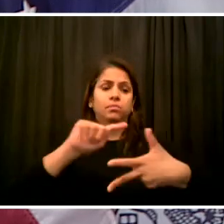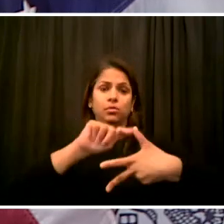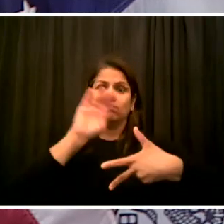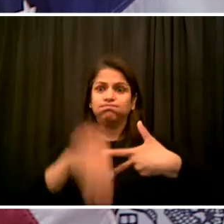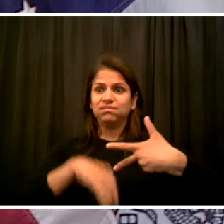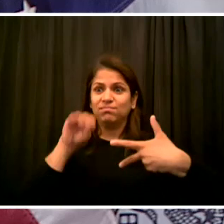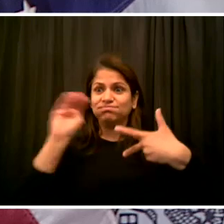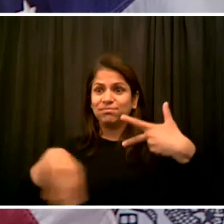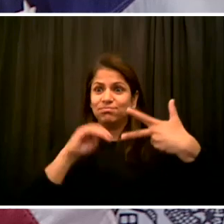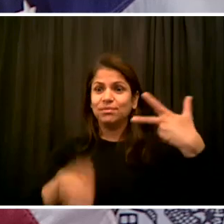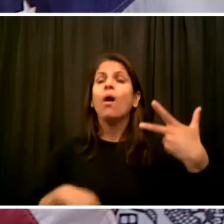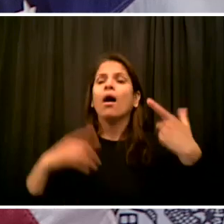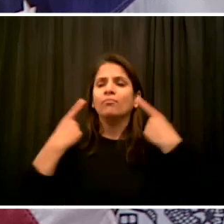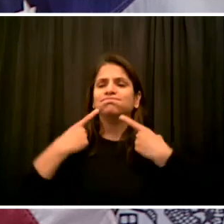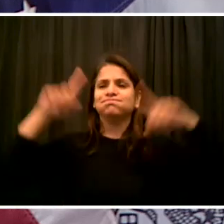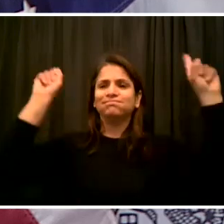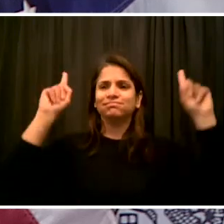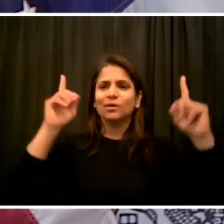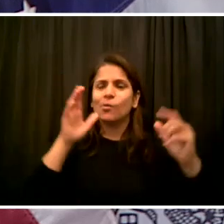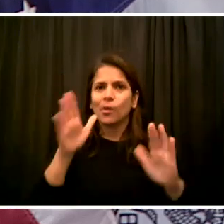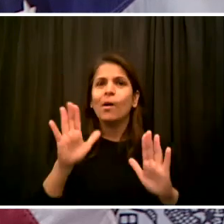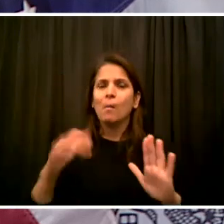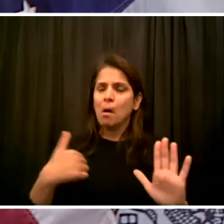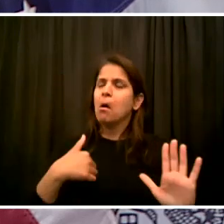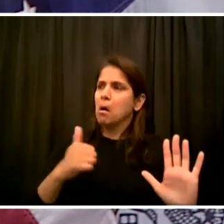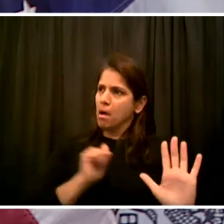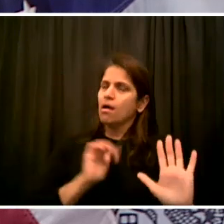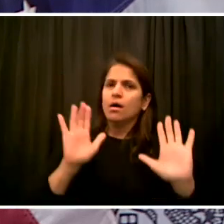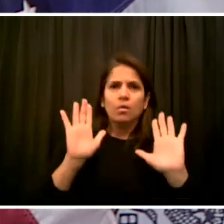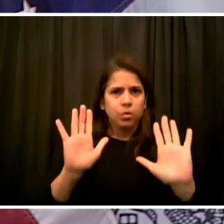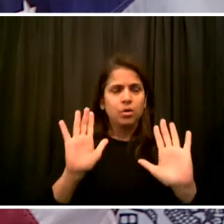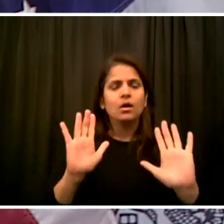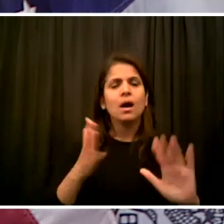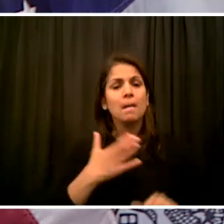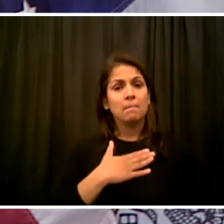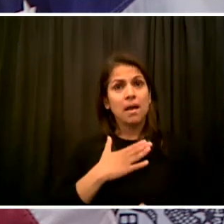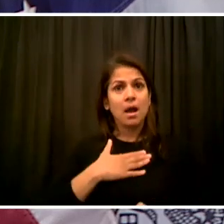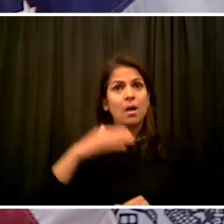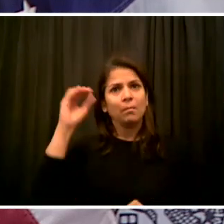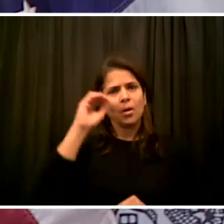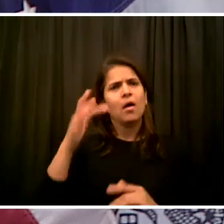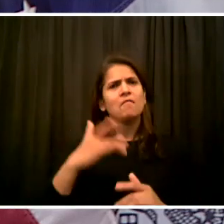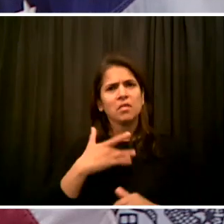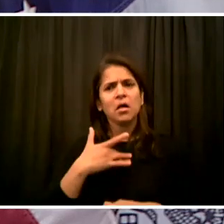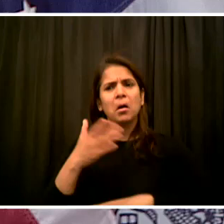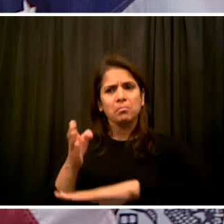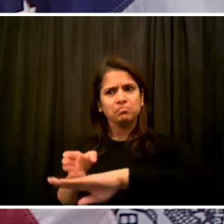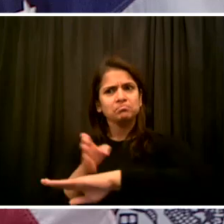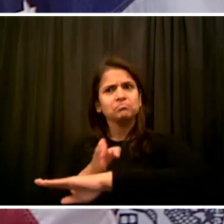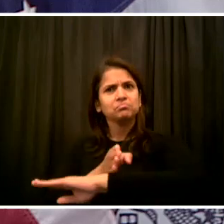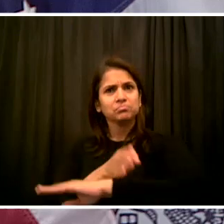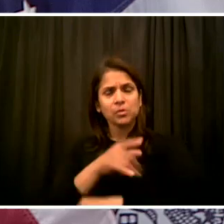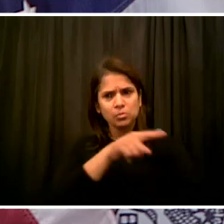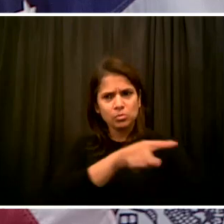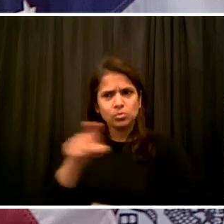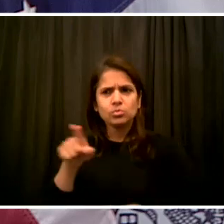THE EVERYDAY IS HAPPENING. AND THE EVERYDAY IS THAT THE VAST MAJORITY OF NEW YORKERS HAVE